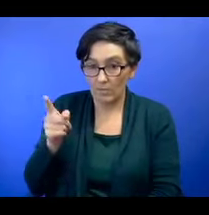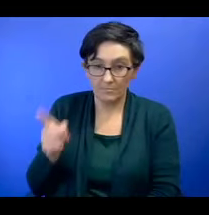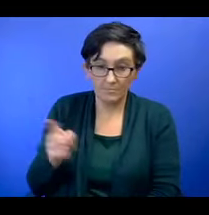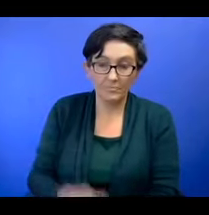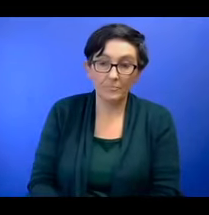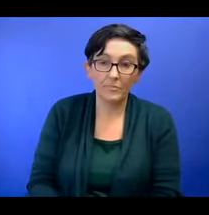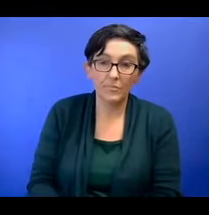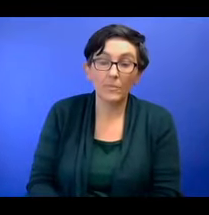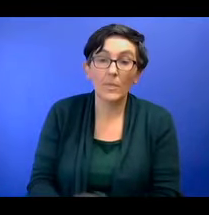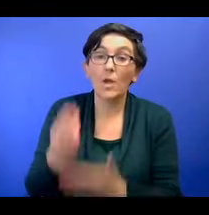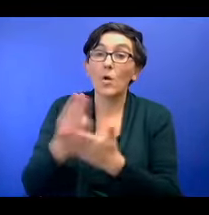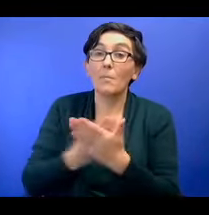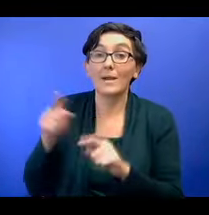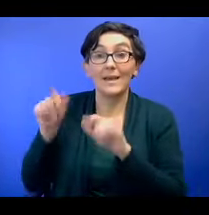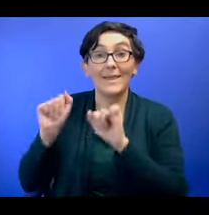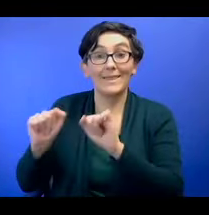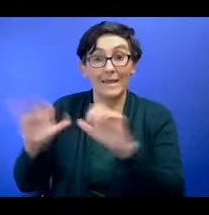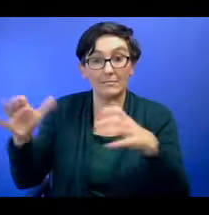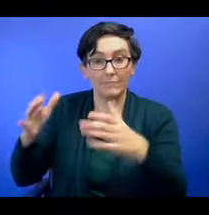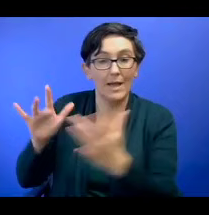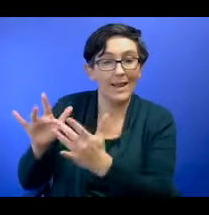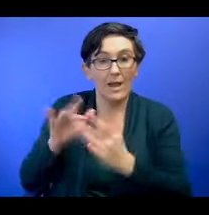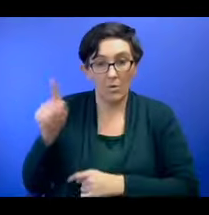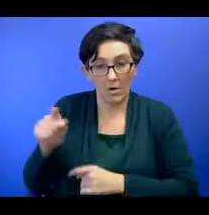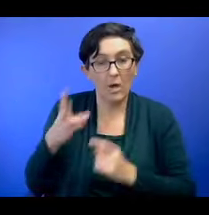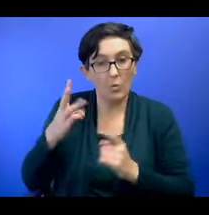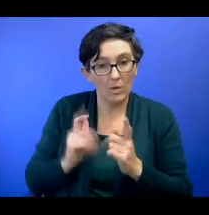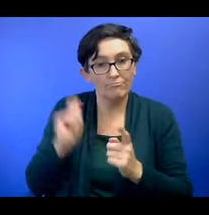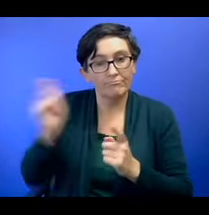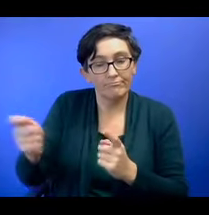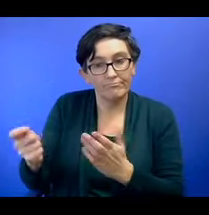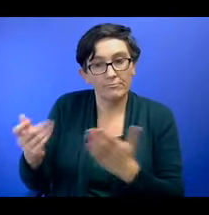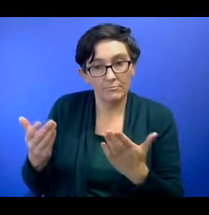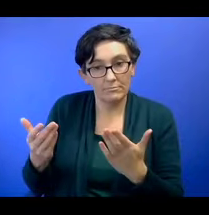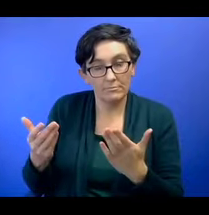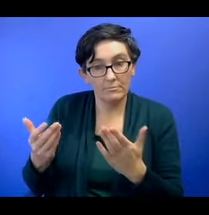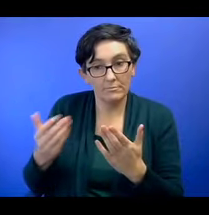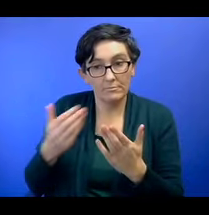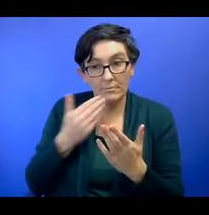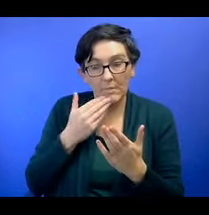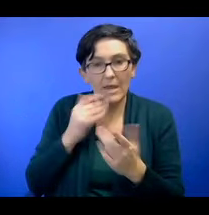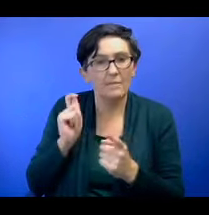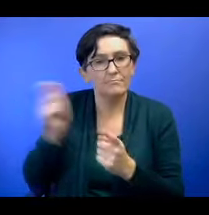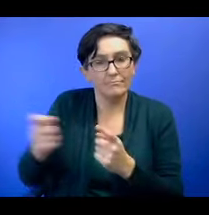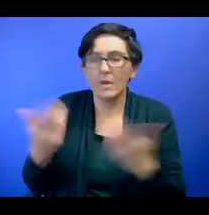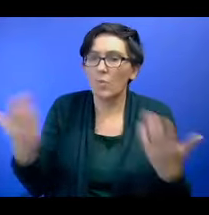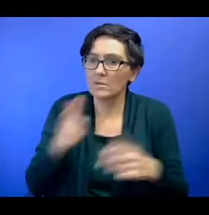As part of that Network, we will be making a submission to the State's initial draft reports.